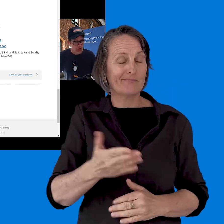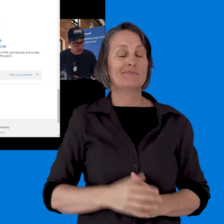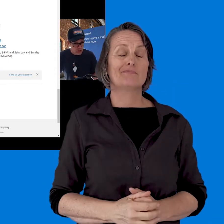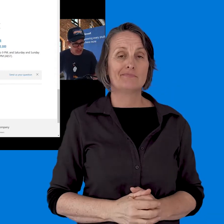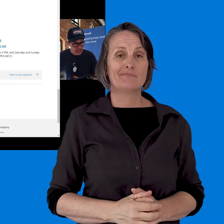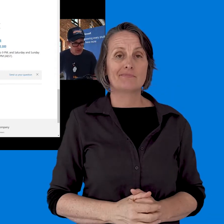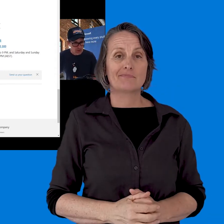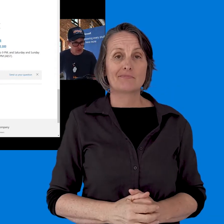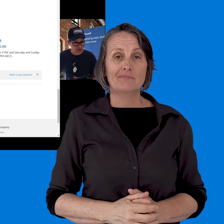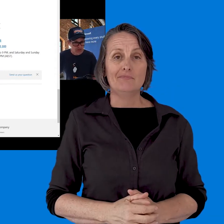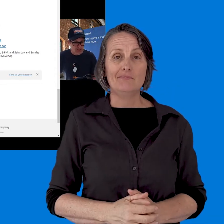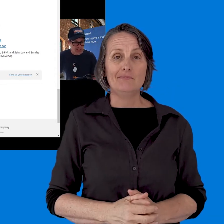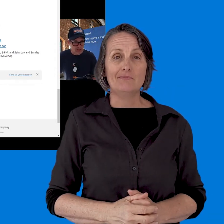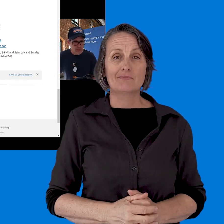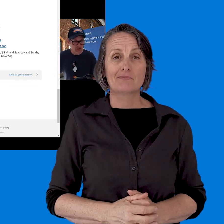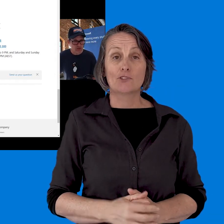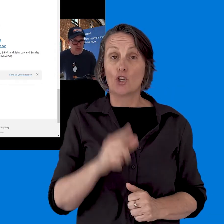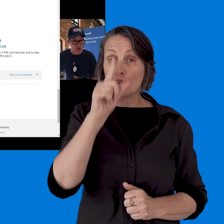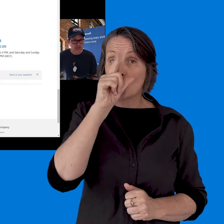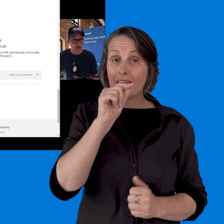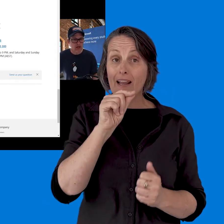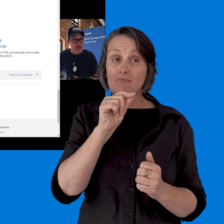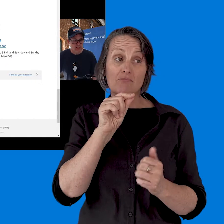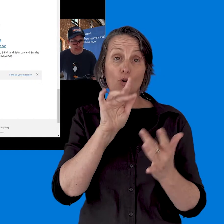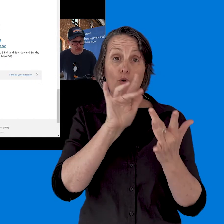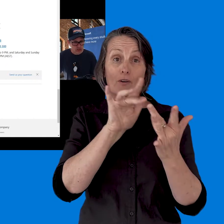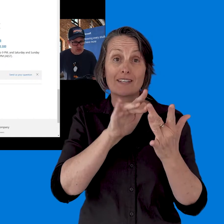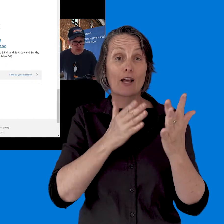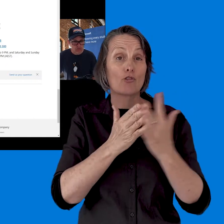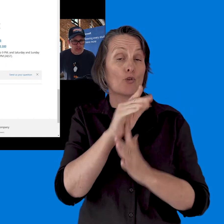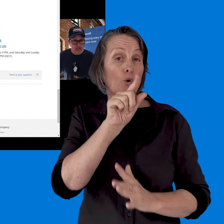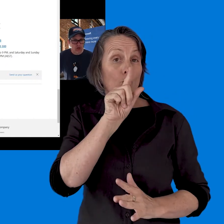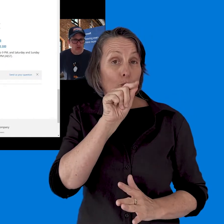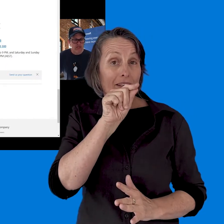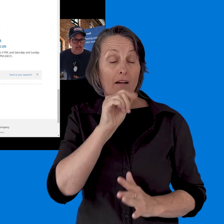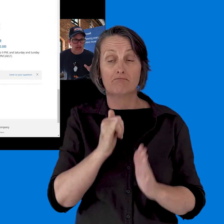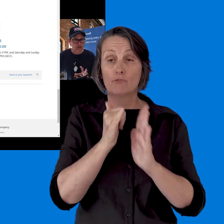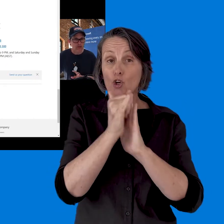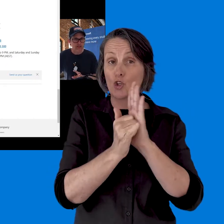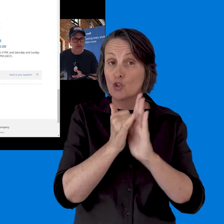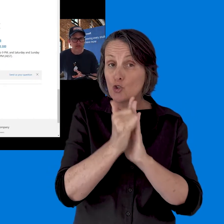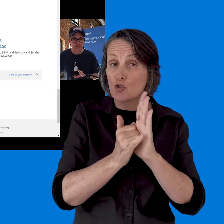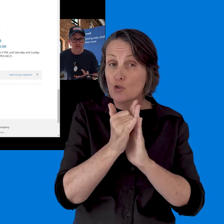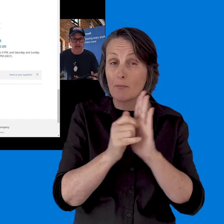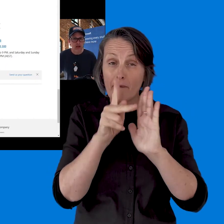You can also connect to Microsoft Accessibility through Twitter. See our YouTube videos and other bits and pieces in there.